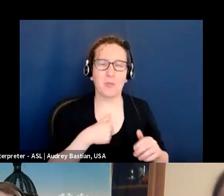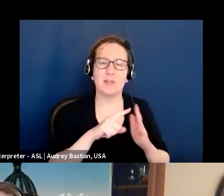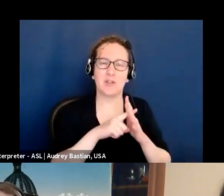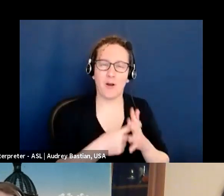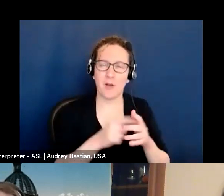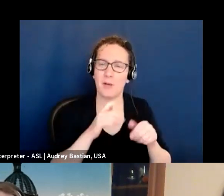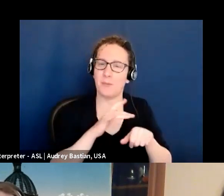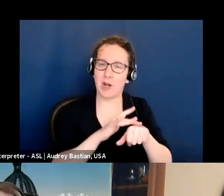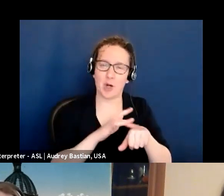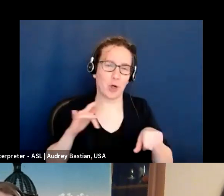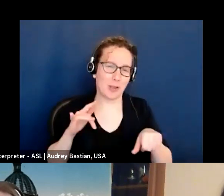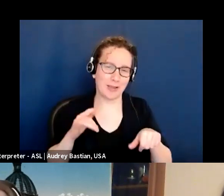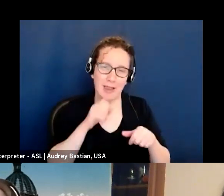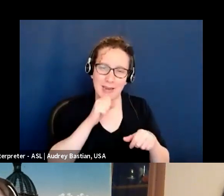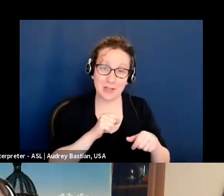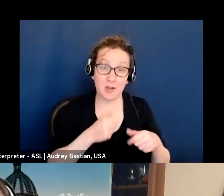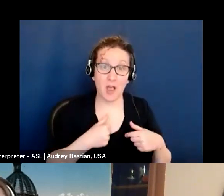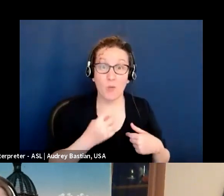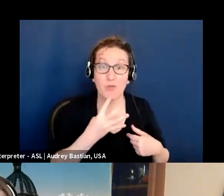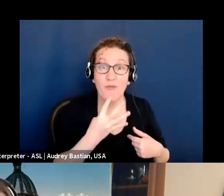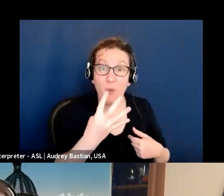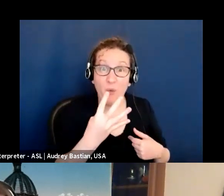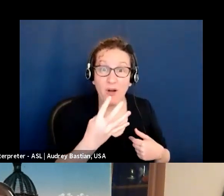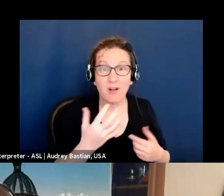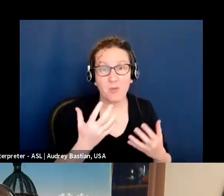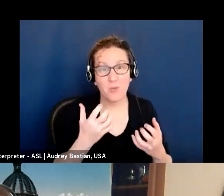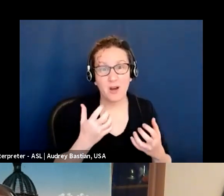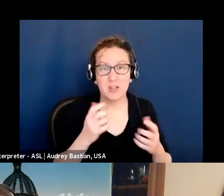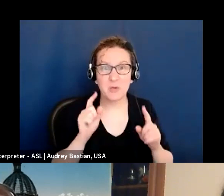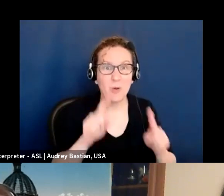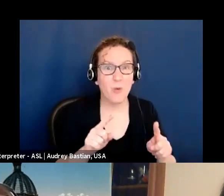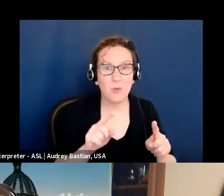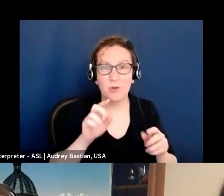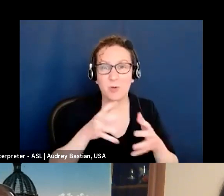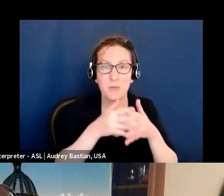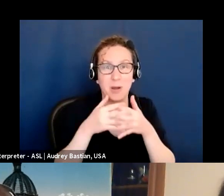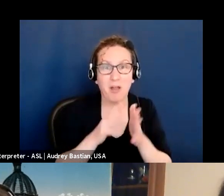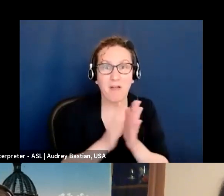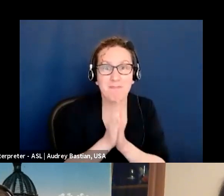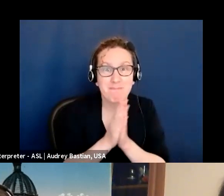because I was only four when I said that I wanted to go to the USA. I don't know why I say this, it